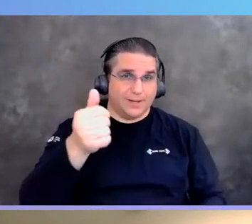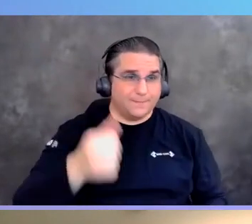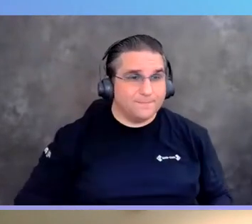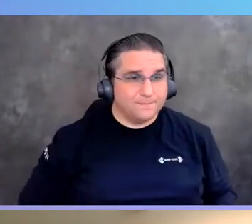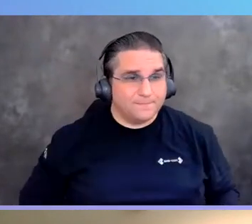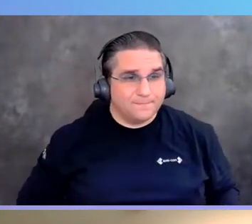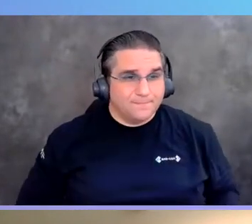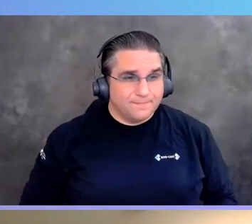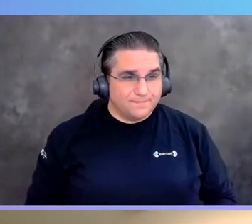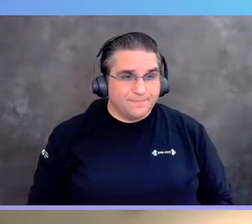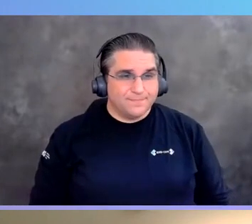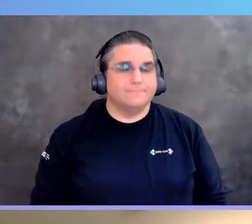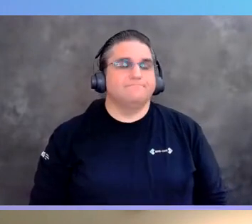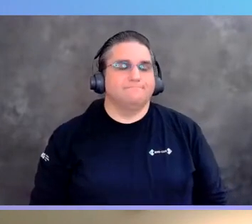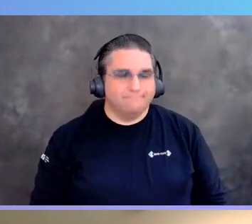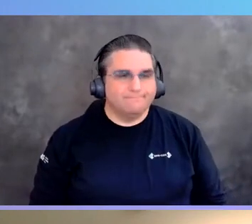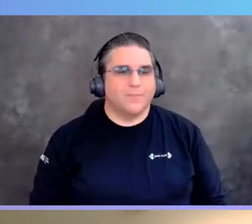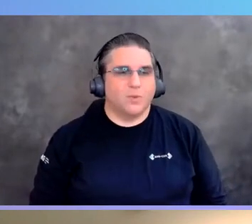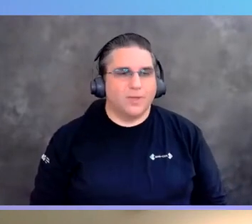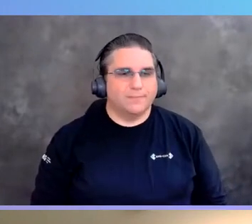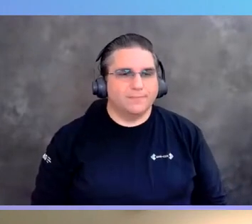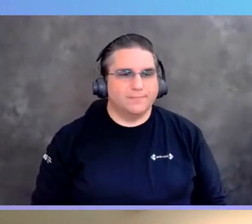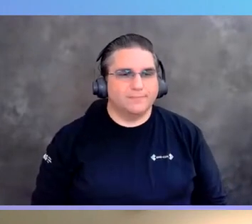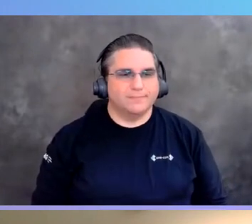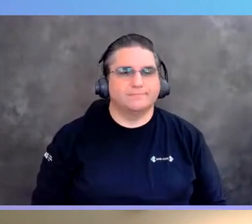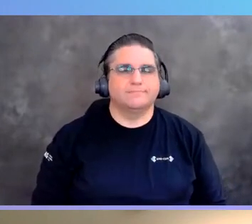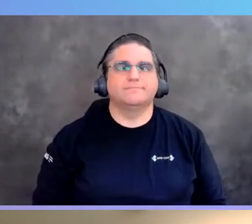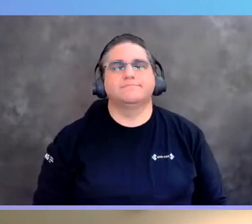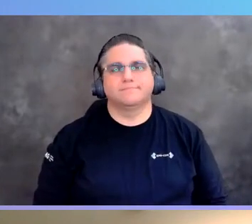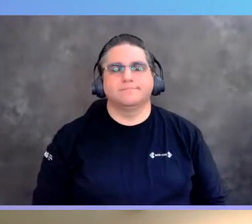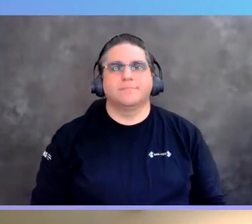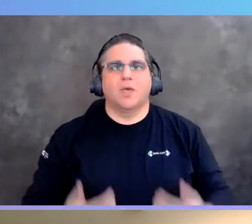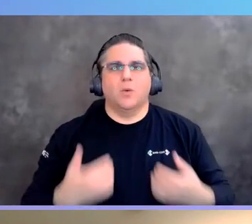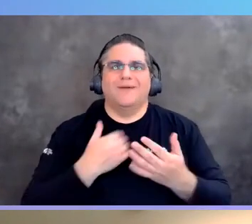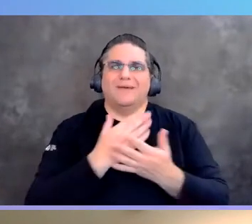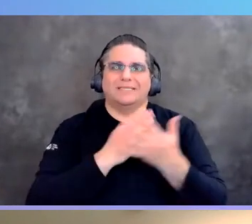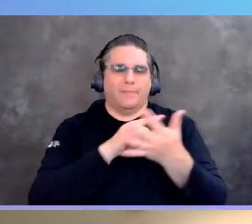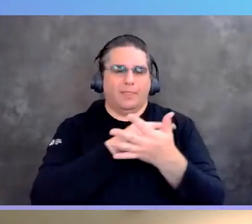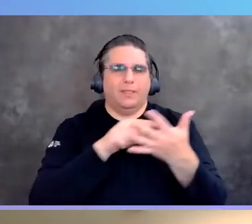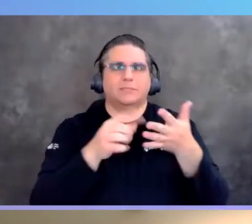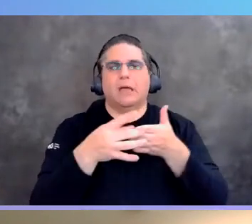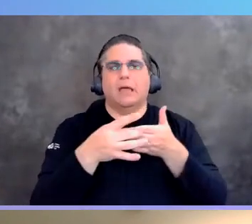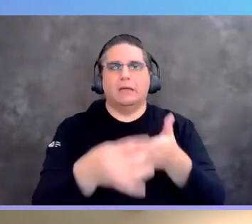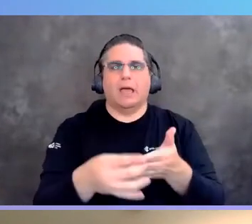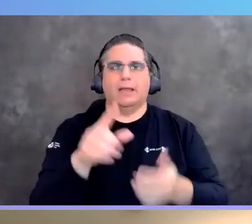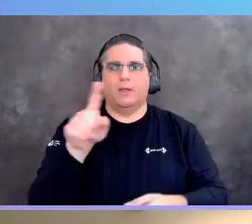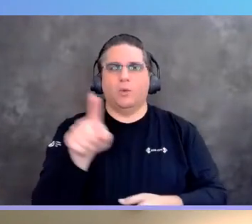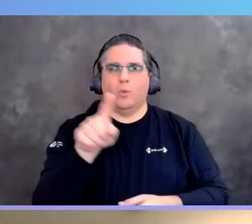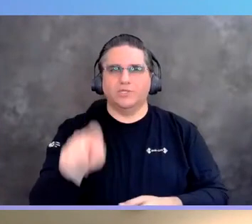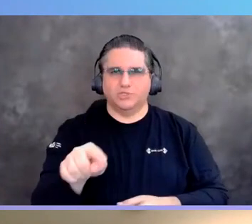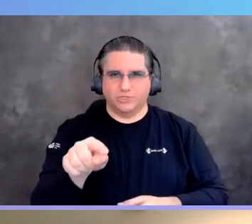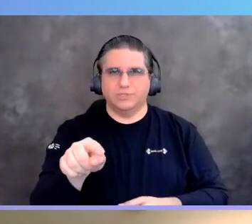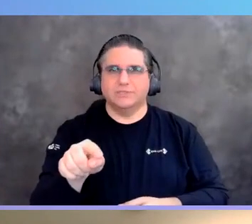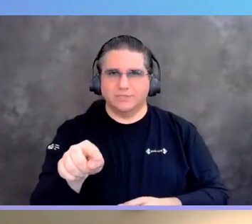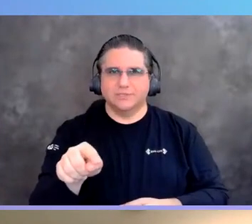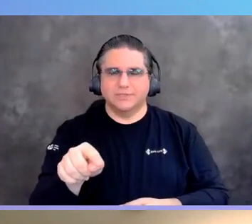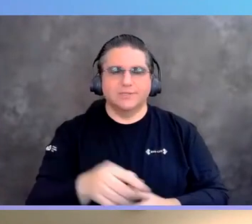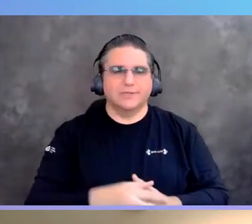now talk about some guiding questions. Uh and what makes for